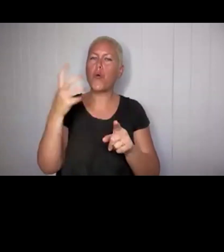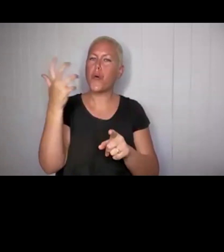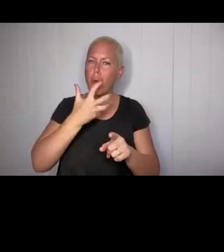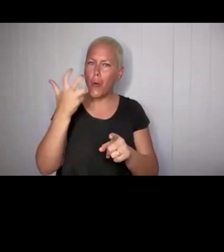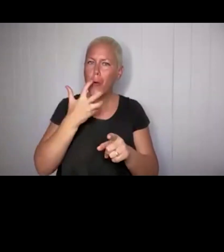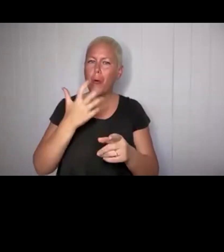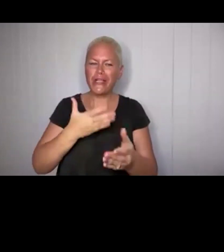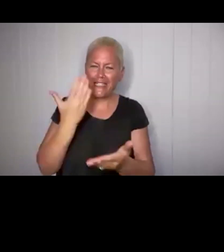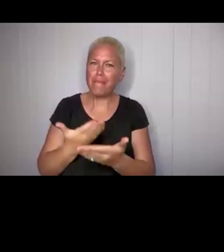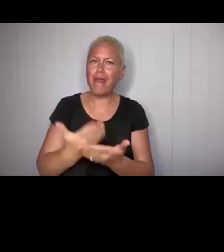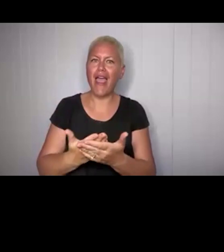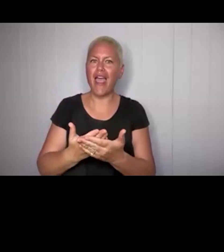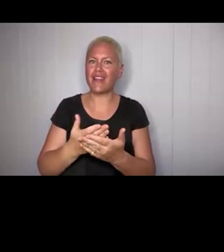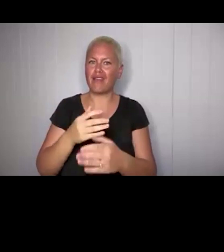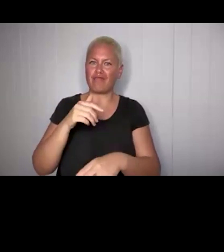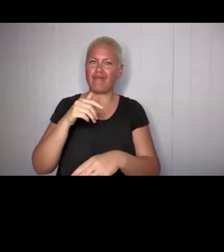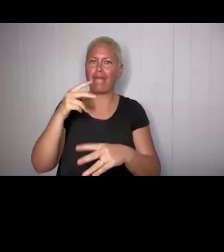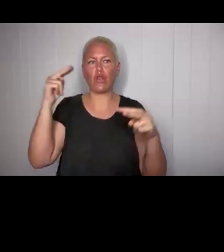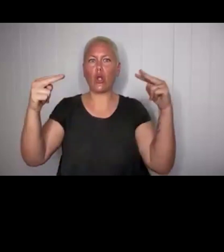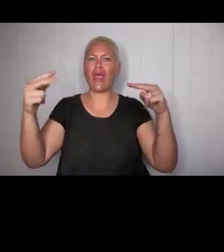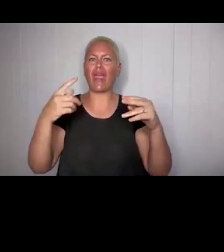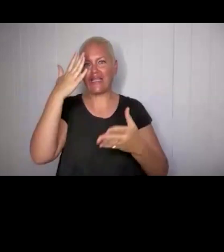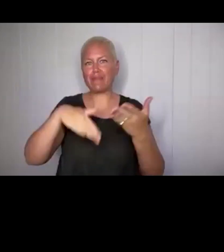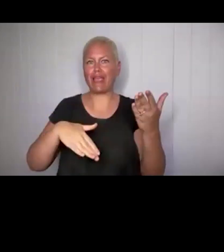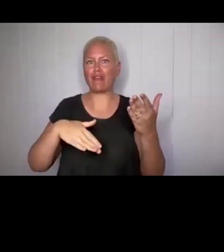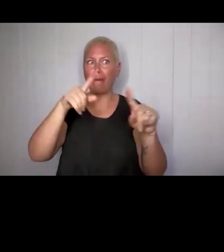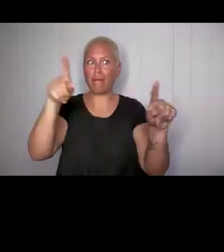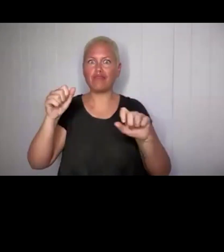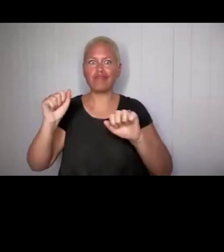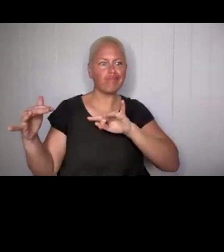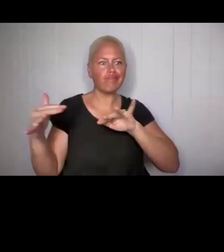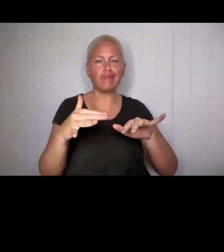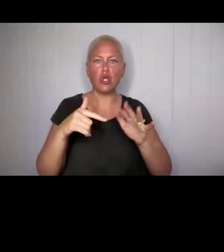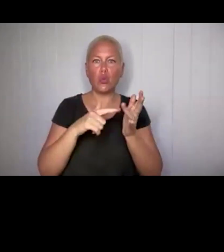which means people are really trying to see the Biennale, when they should spend weeks, in about a